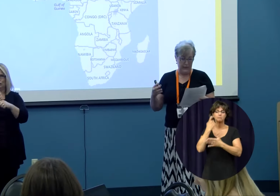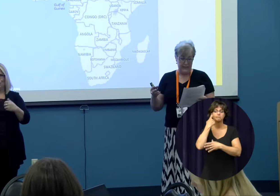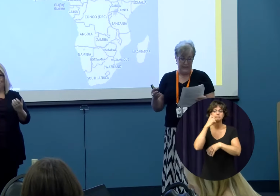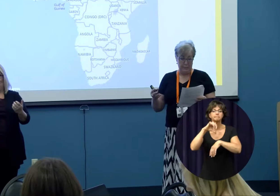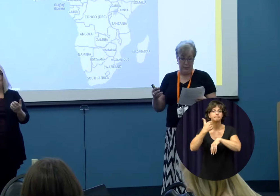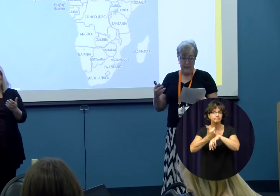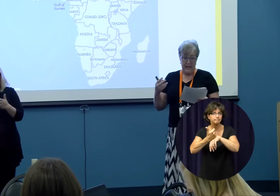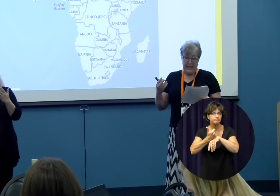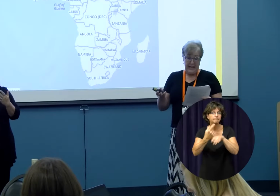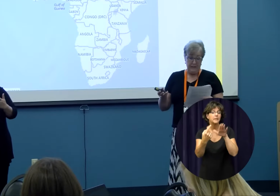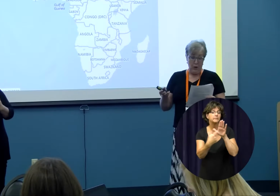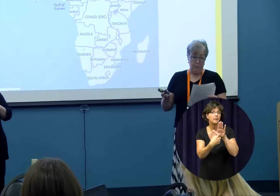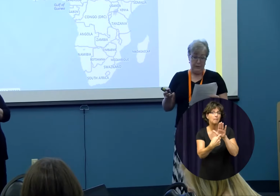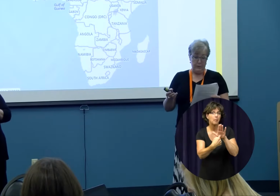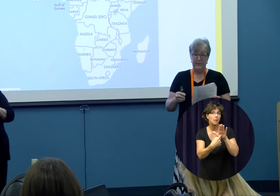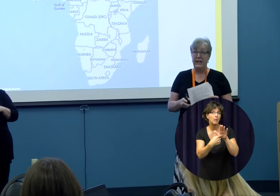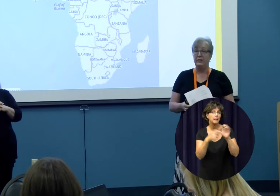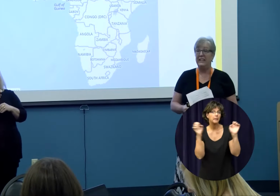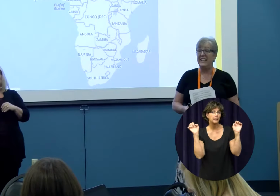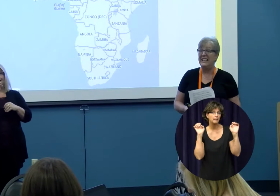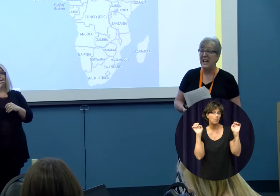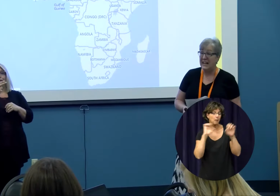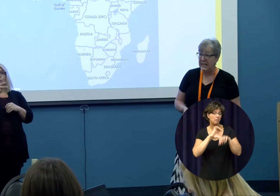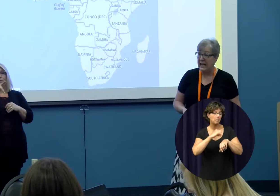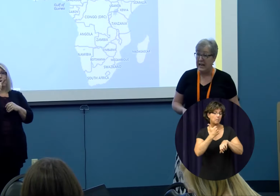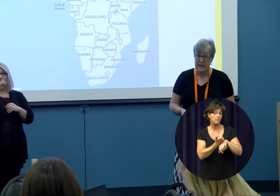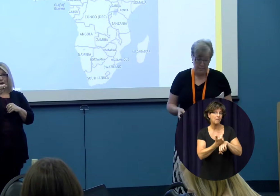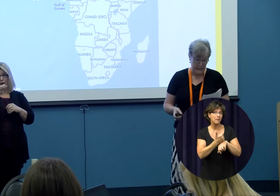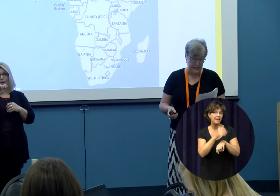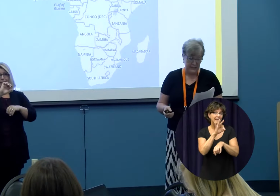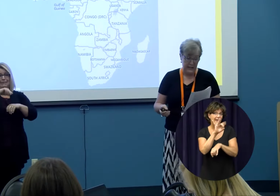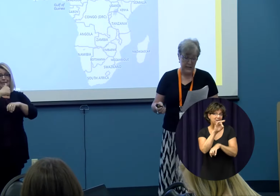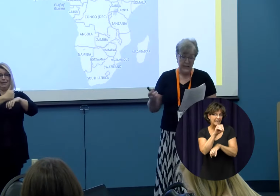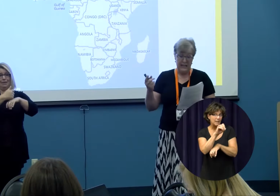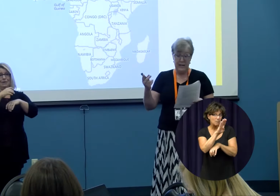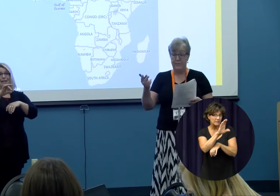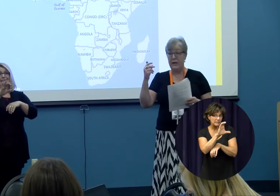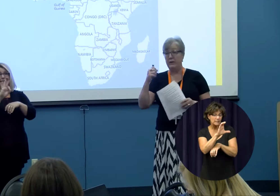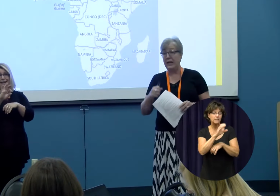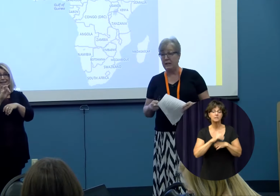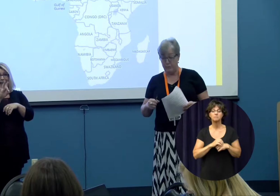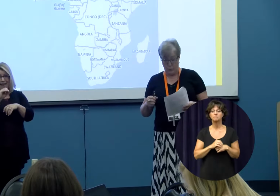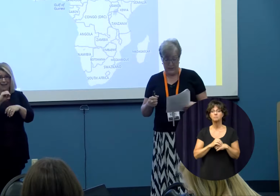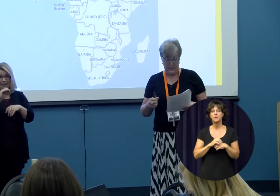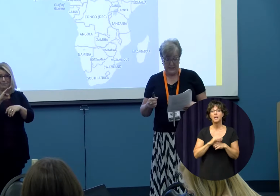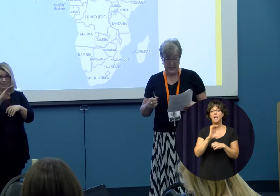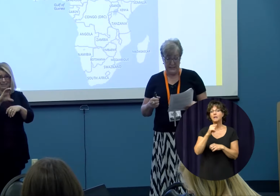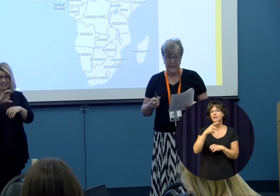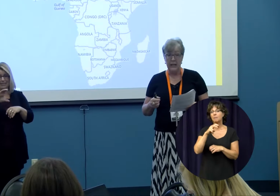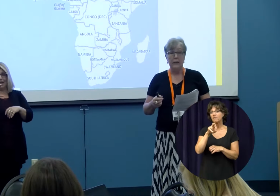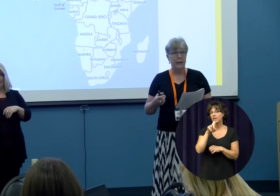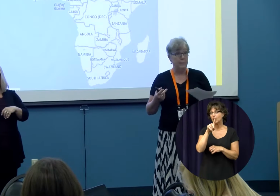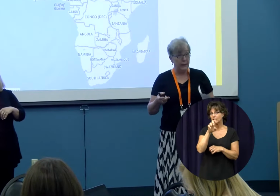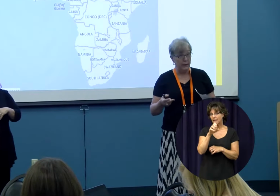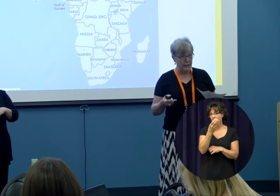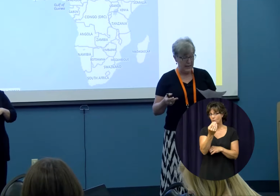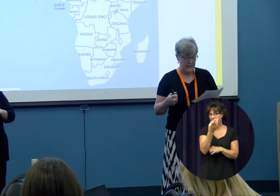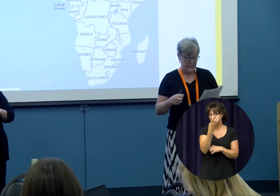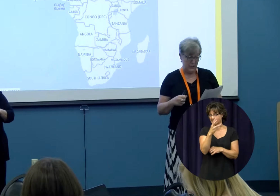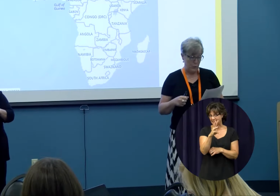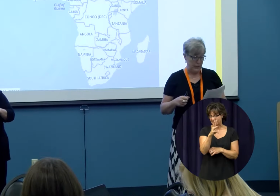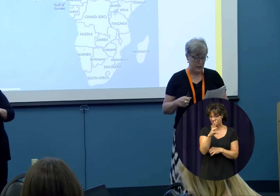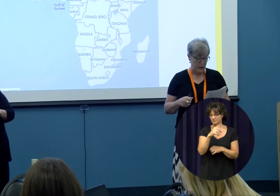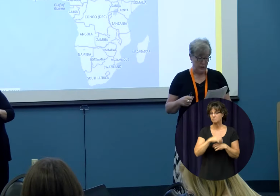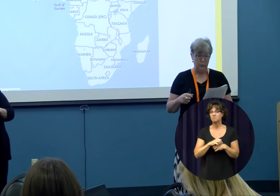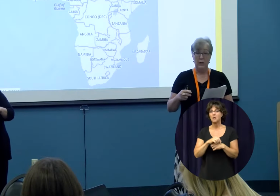For example, Ethiopia was founded in 980 B.C., Cape Verde in 1460, Liberia 1822,